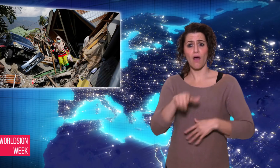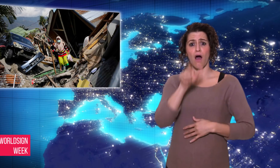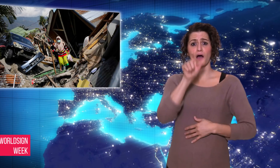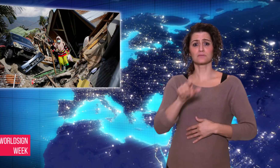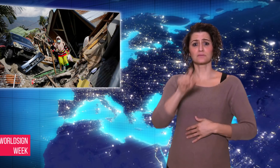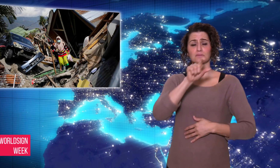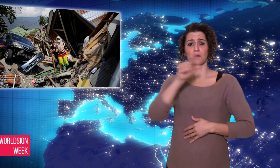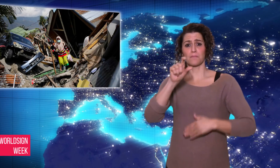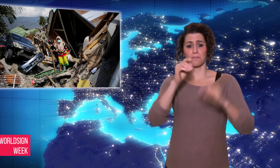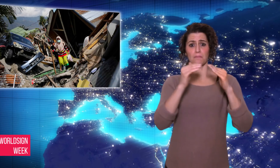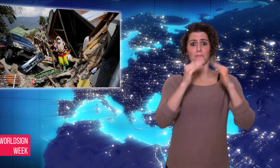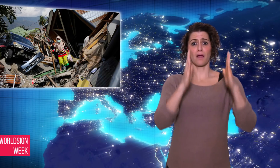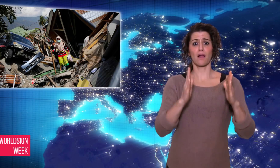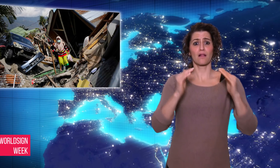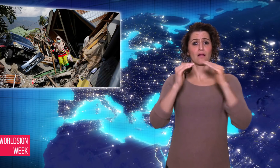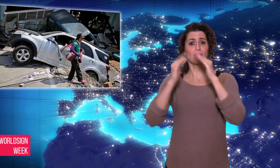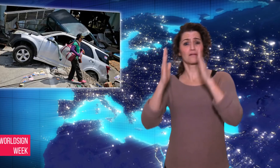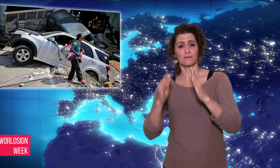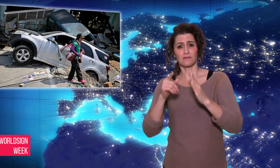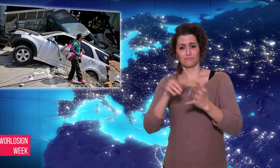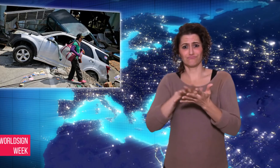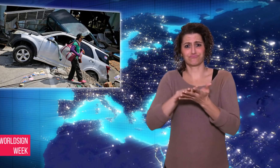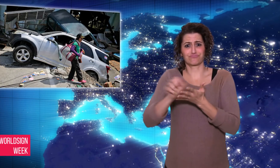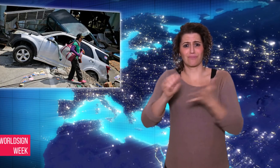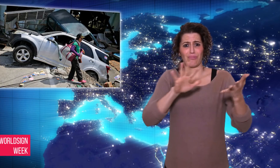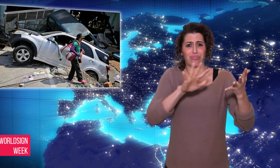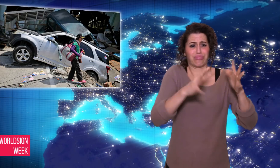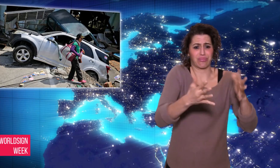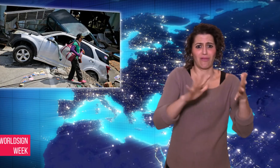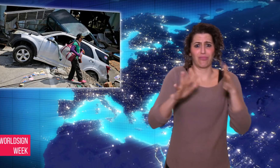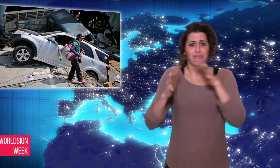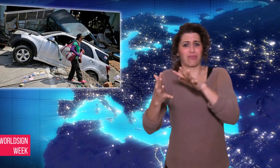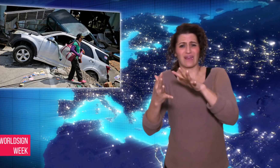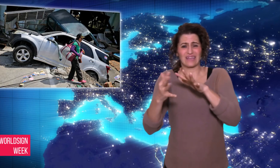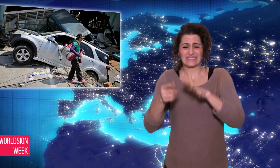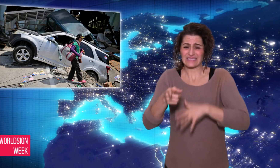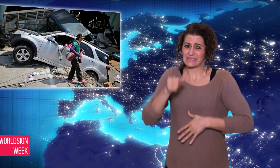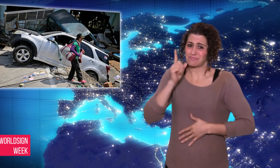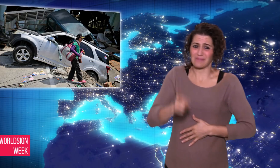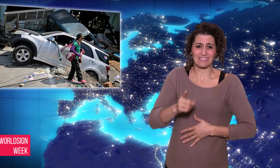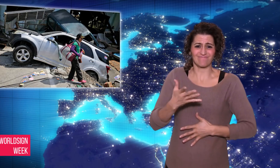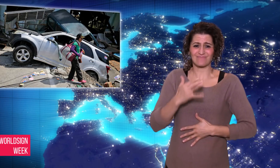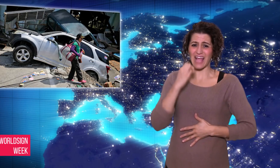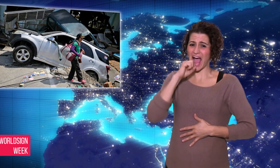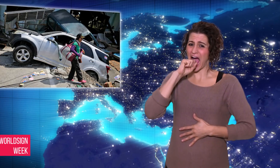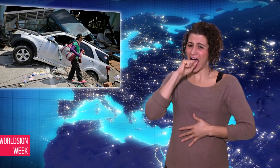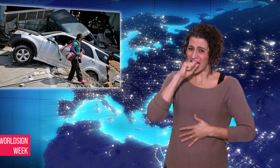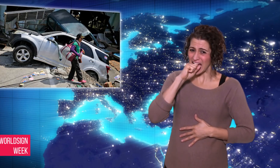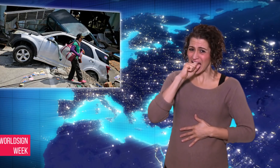were operating above maximum